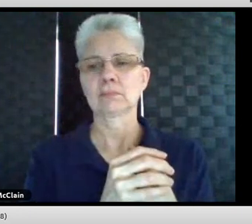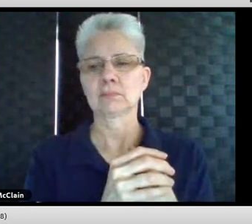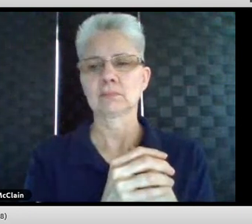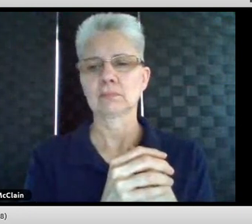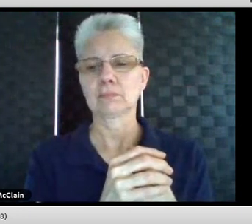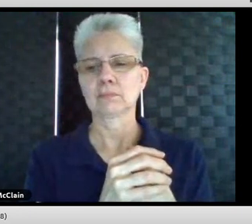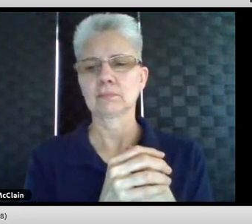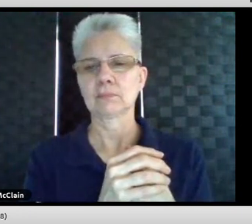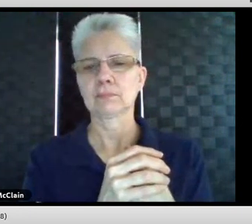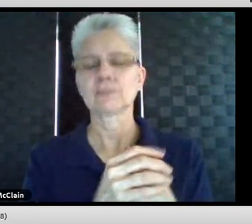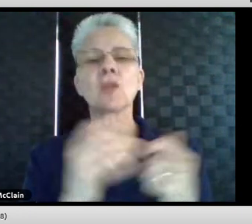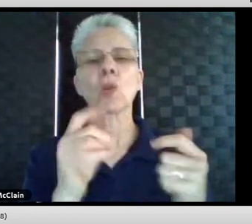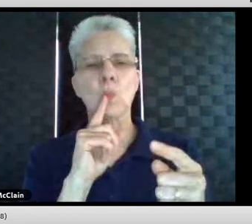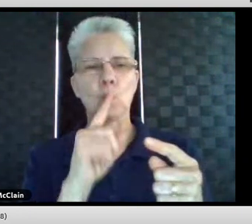Yes, we're definitely detectives.